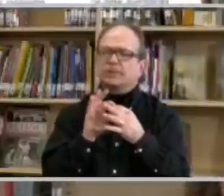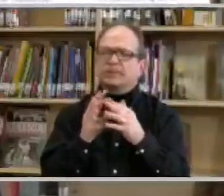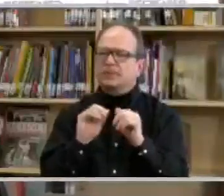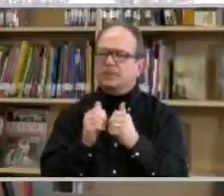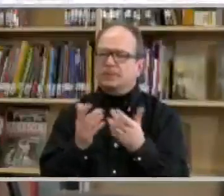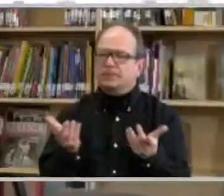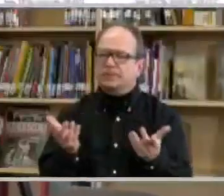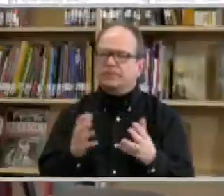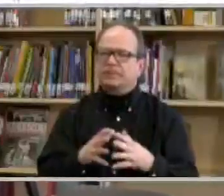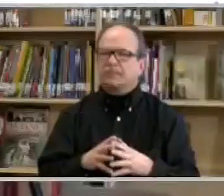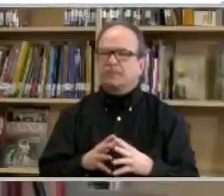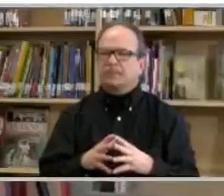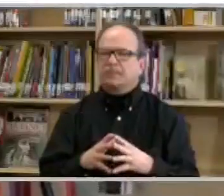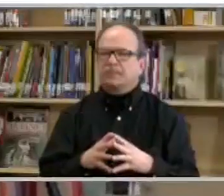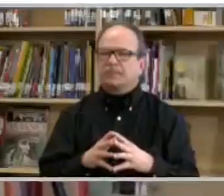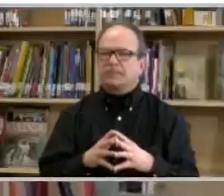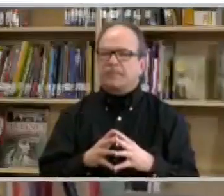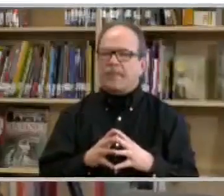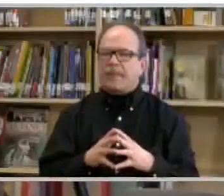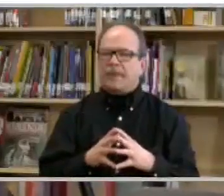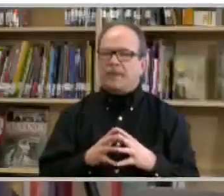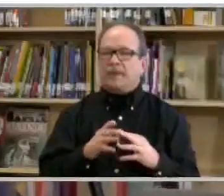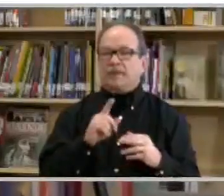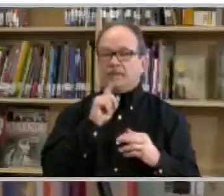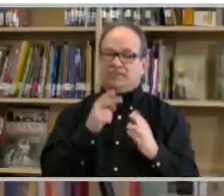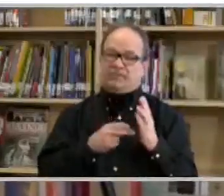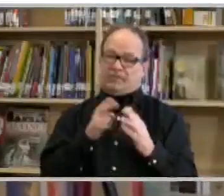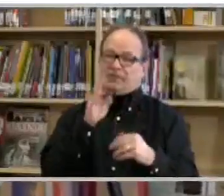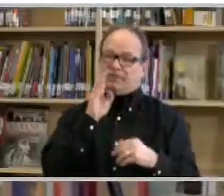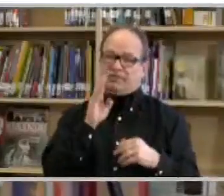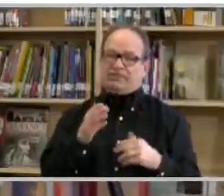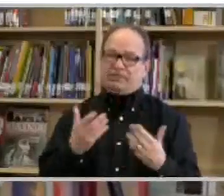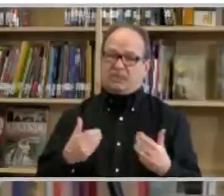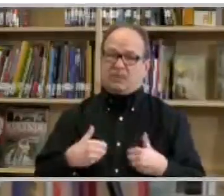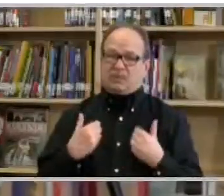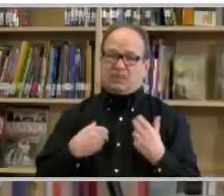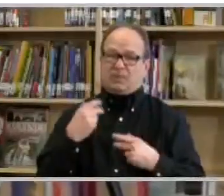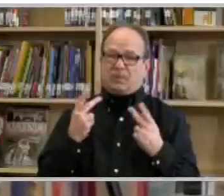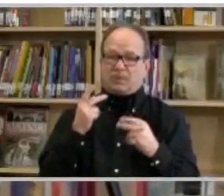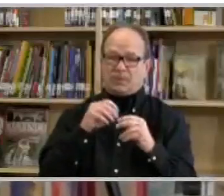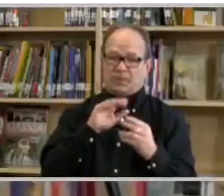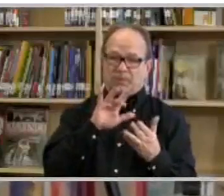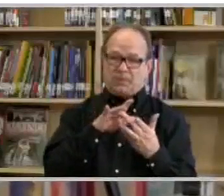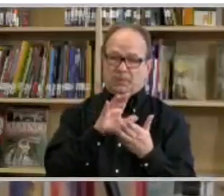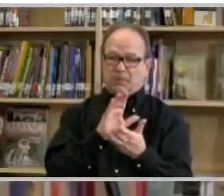BUILD THESE COMMUNITY RELATIONS THAT WE'RE SPEAKING OF, I THINK THAT YOU SHOULD REALLY HONESTLY PUT IN THE HANDS OF THE YOUTH.